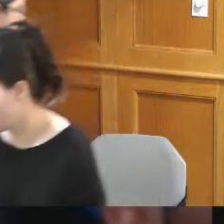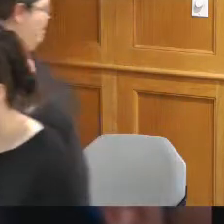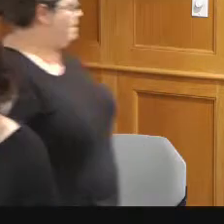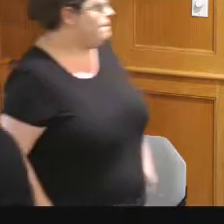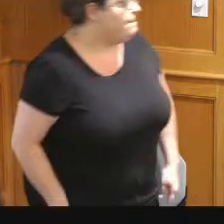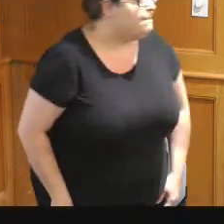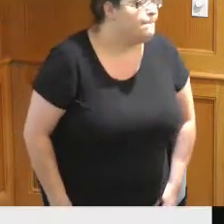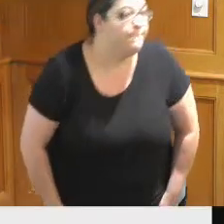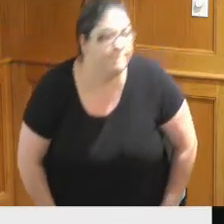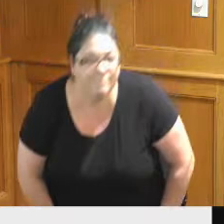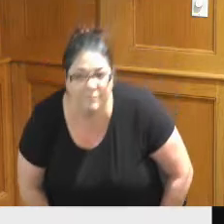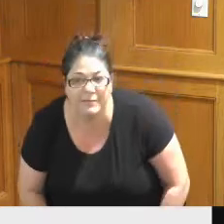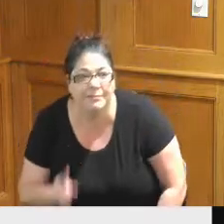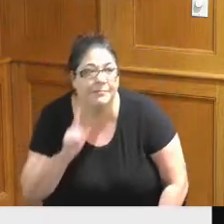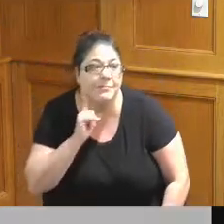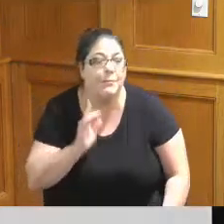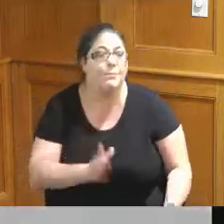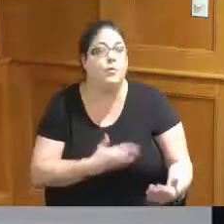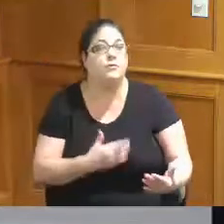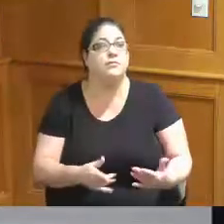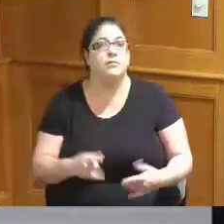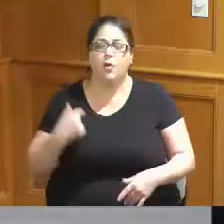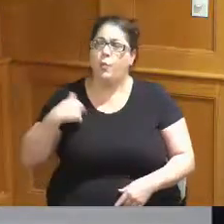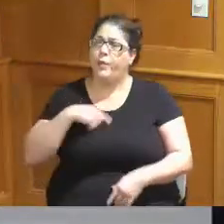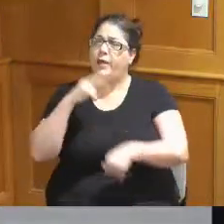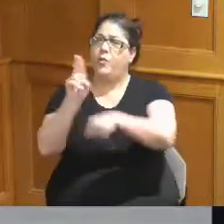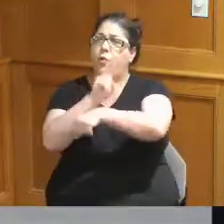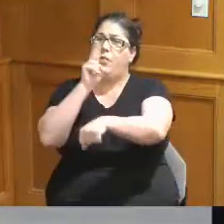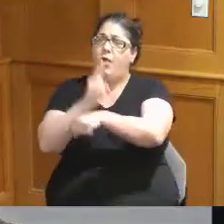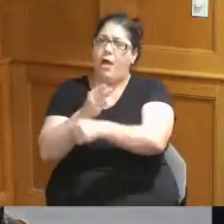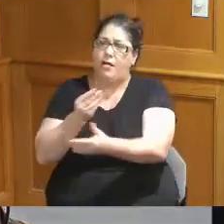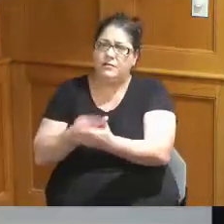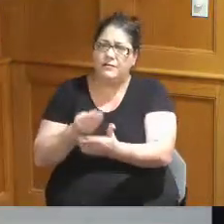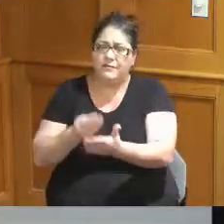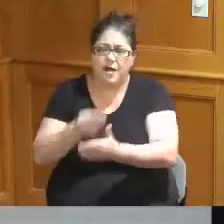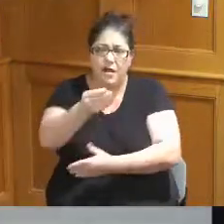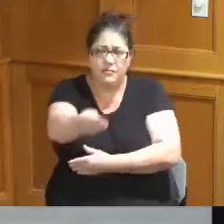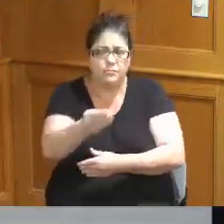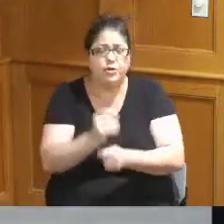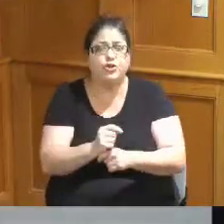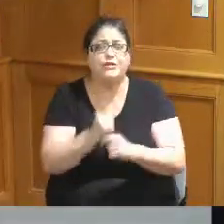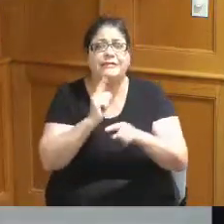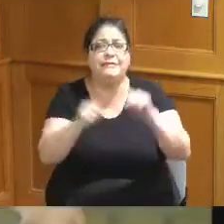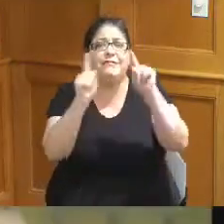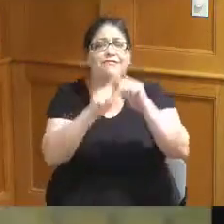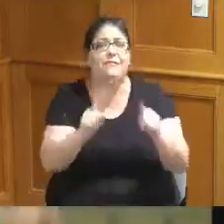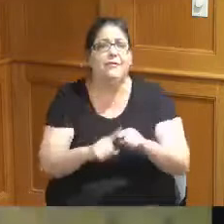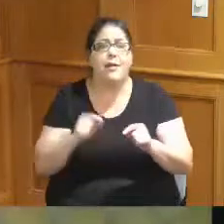we utilizing fund by purchasing instruments we actually now have some more mellophones